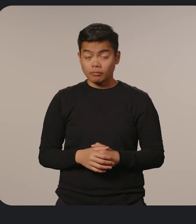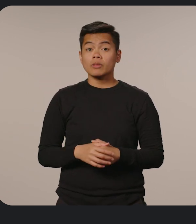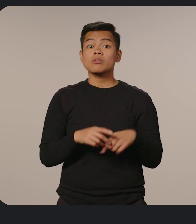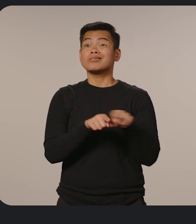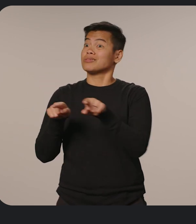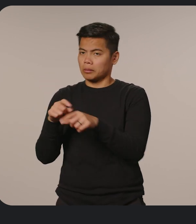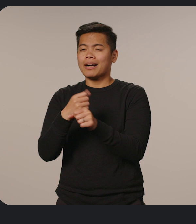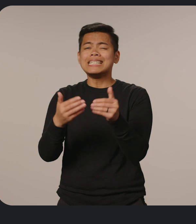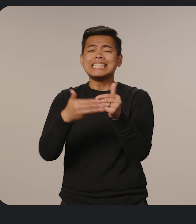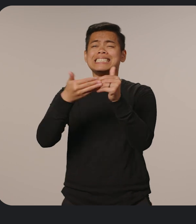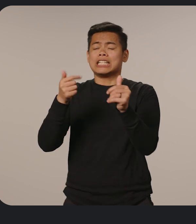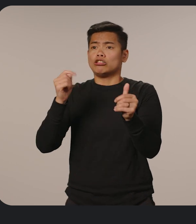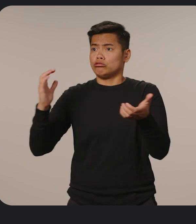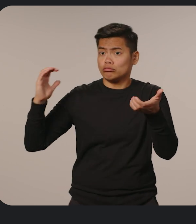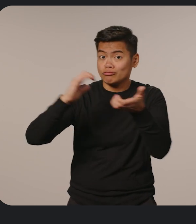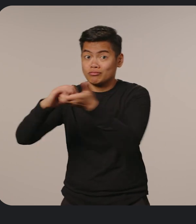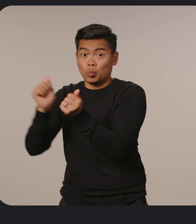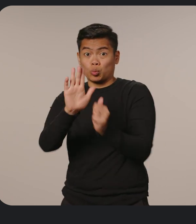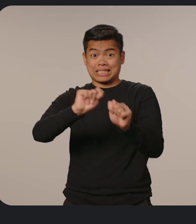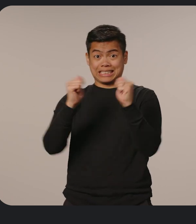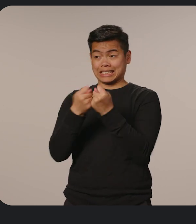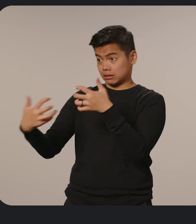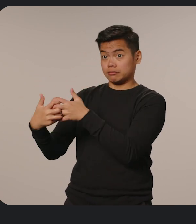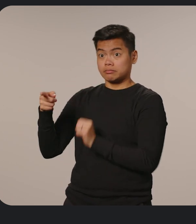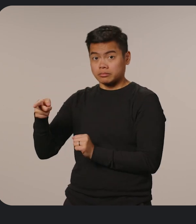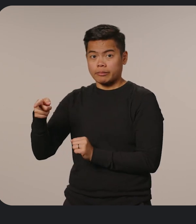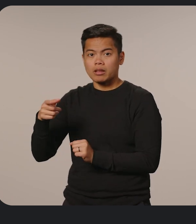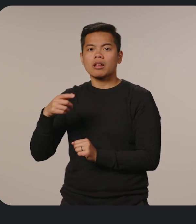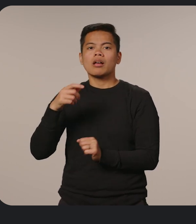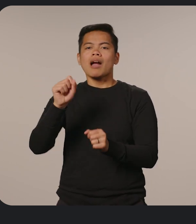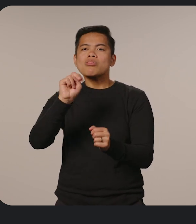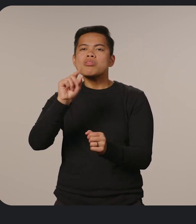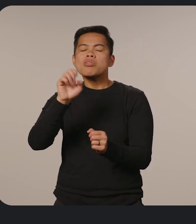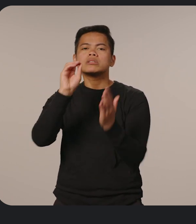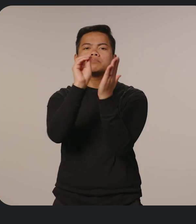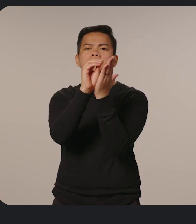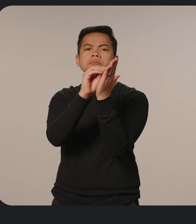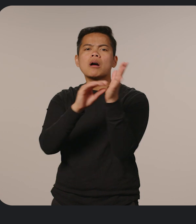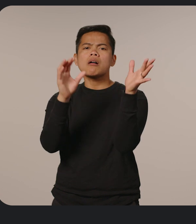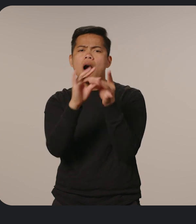also to make it easier to collaborate with your teammates we've implemented